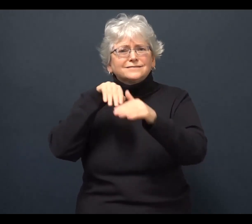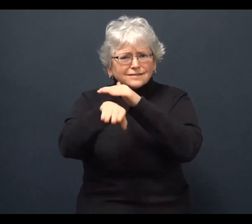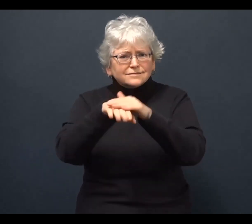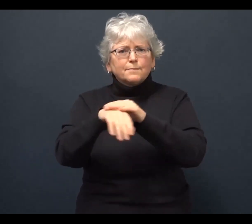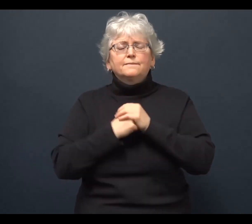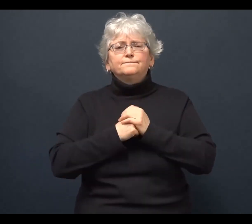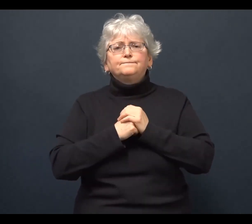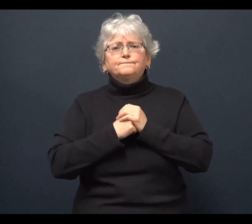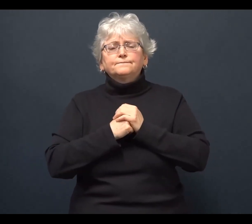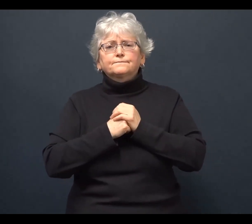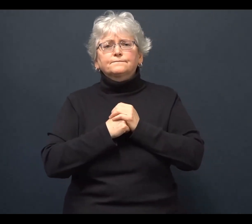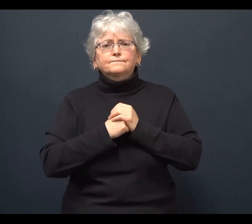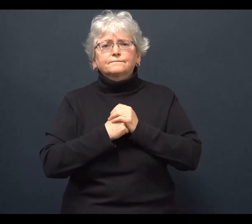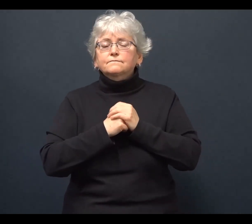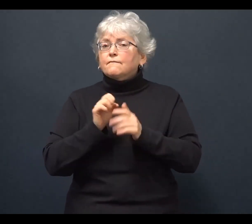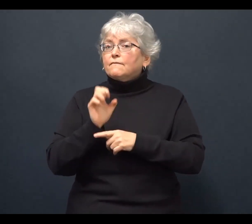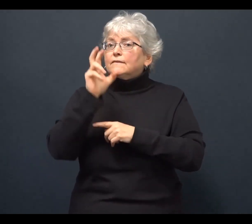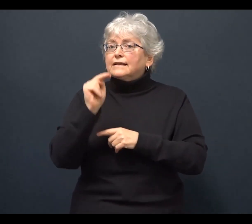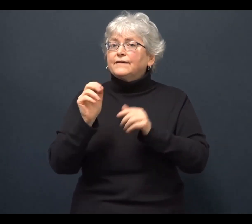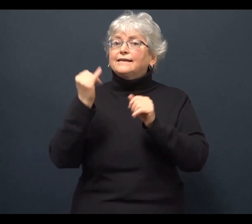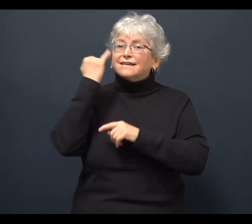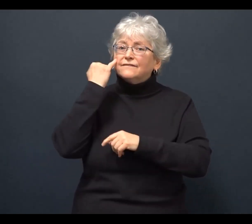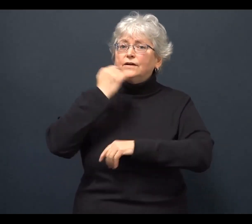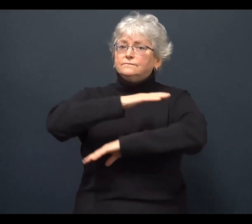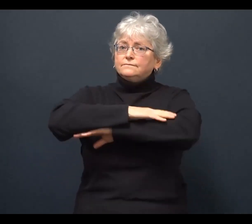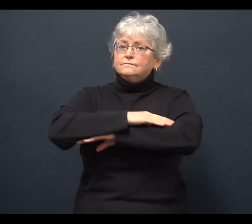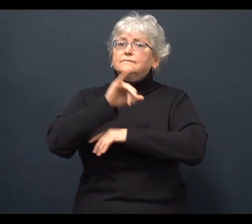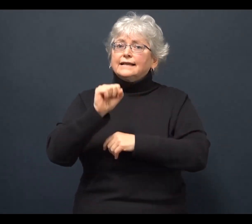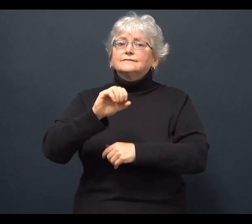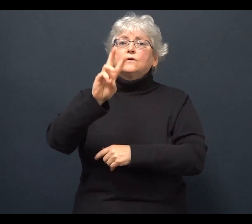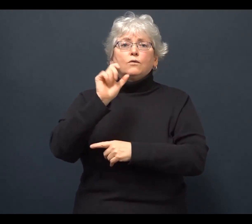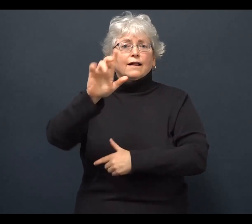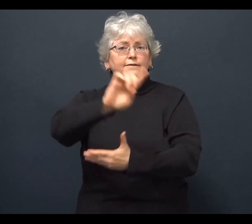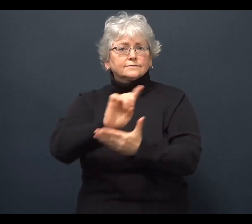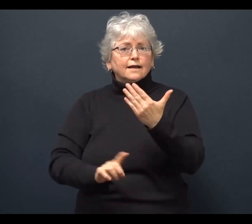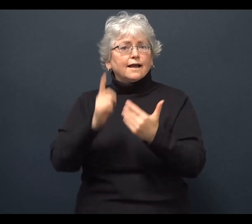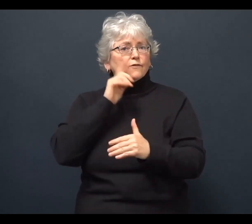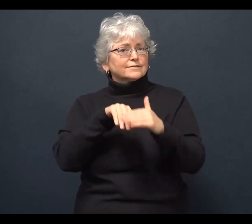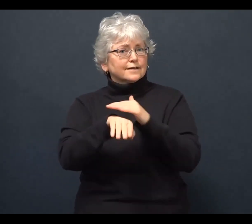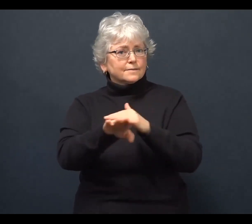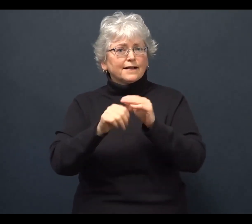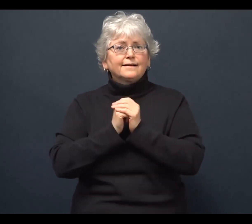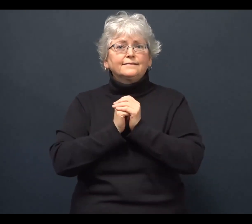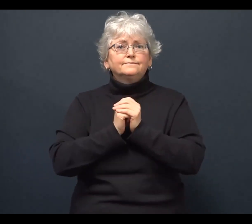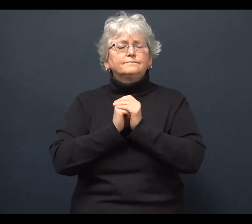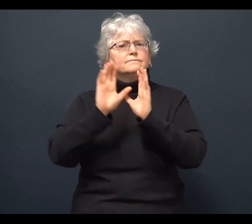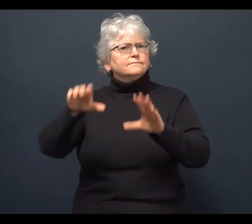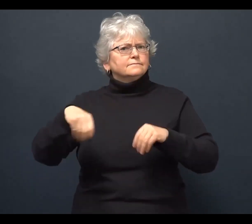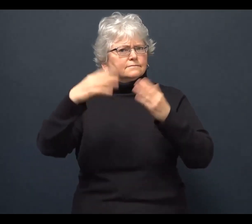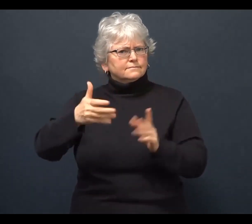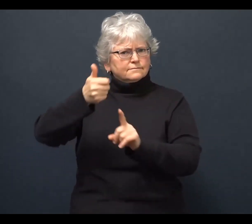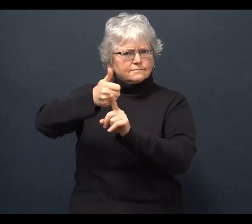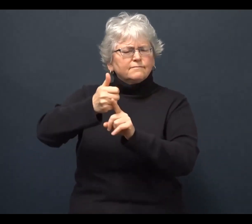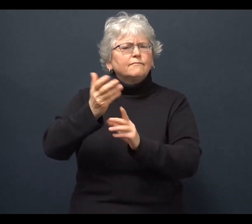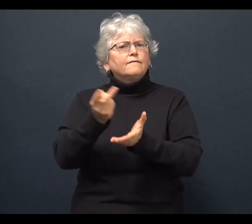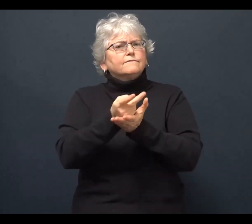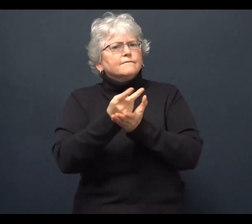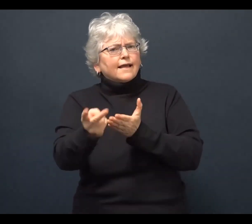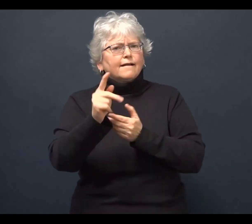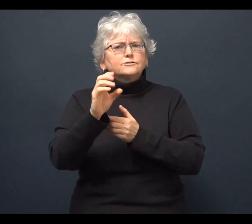accessible. even if the platform is well-designed for accessibility the provider fails to allow